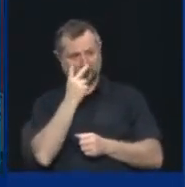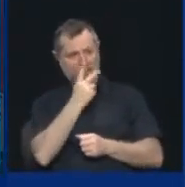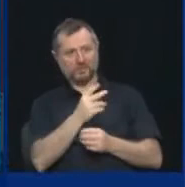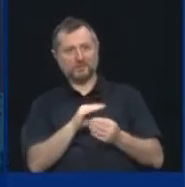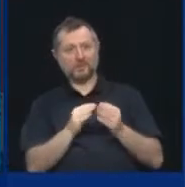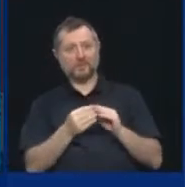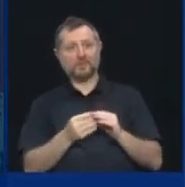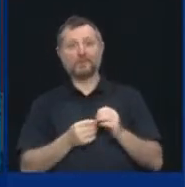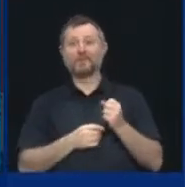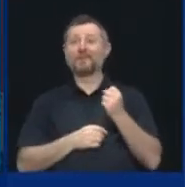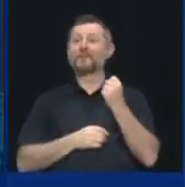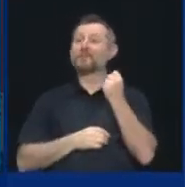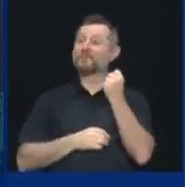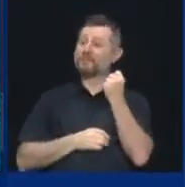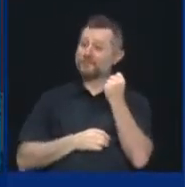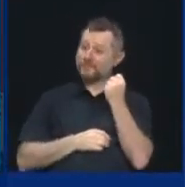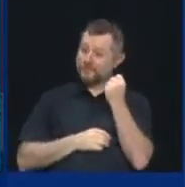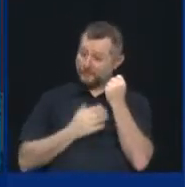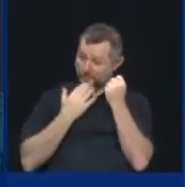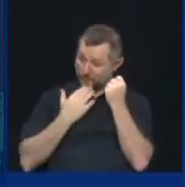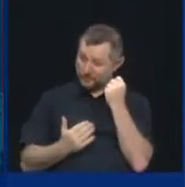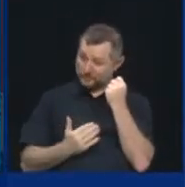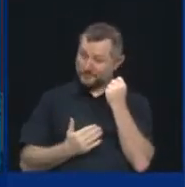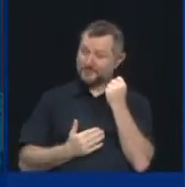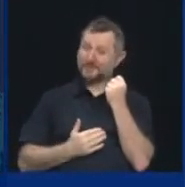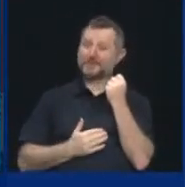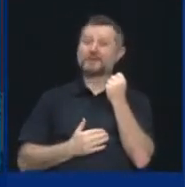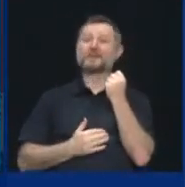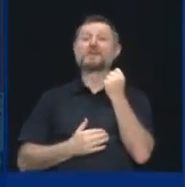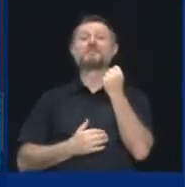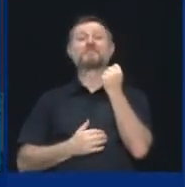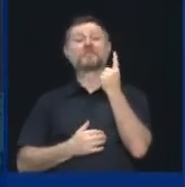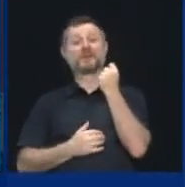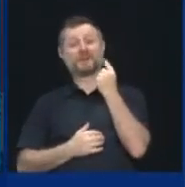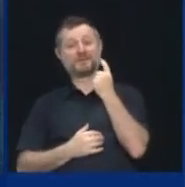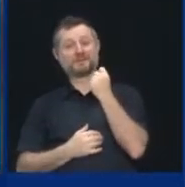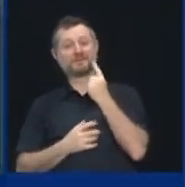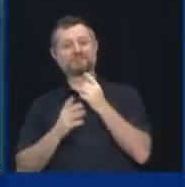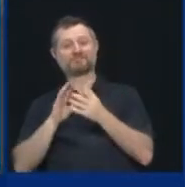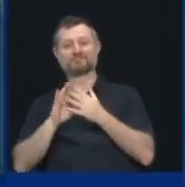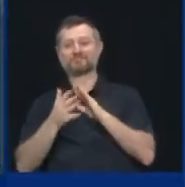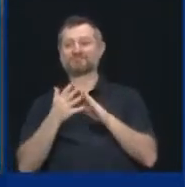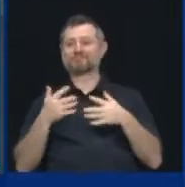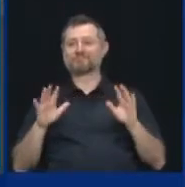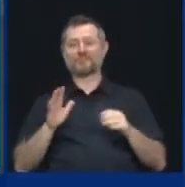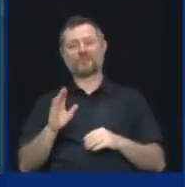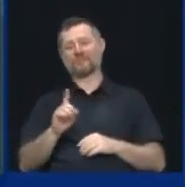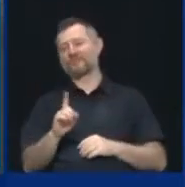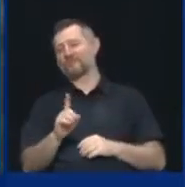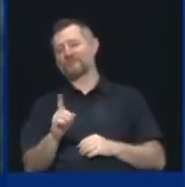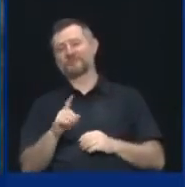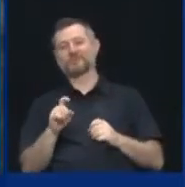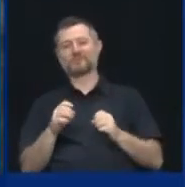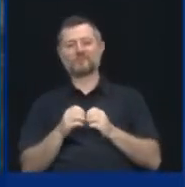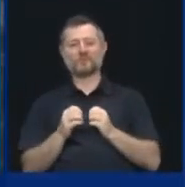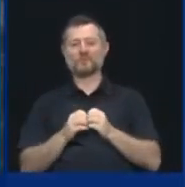WE ARE COUNTING. THAT IS HOW WE KNOW. THAT IS GRE.AT IT IS NOT ENOUGH.